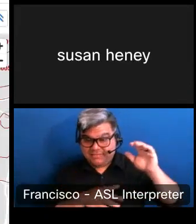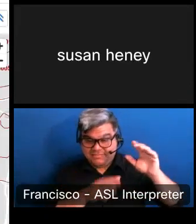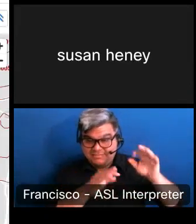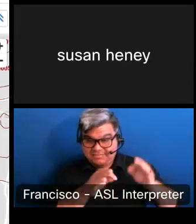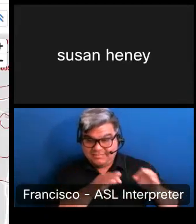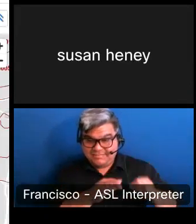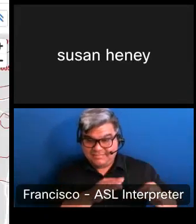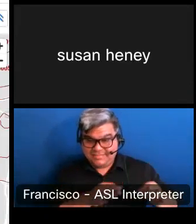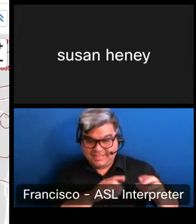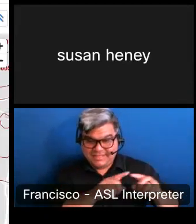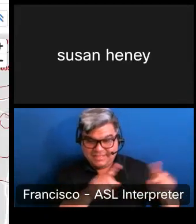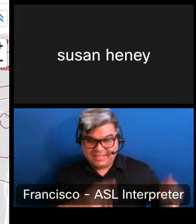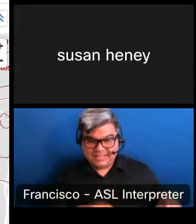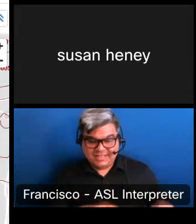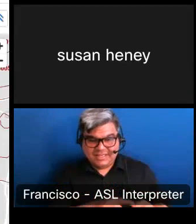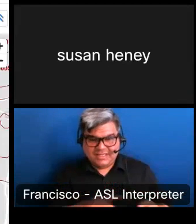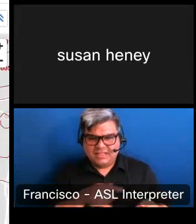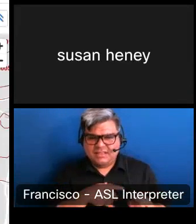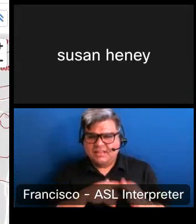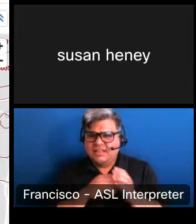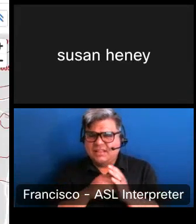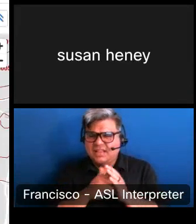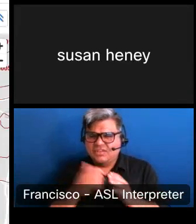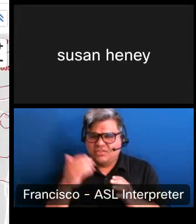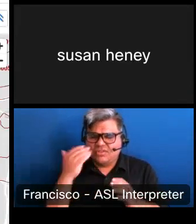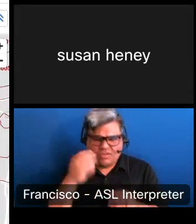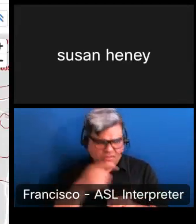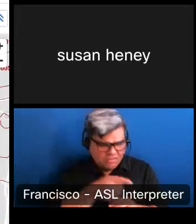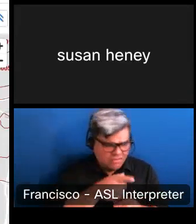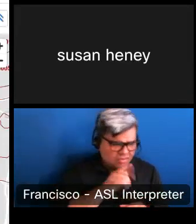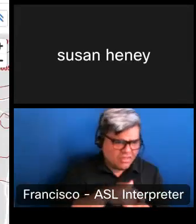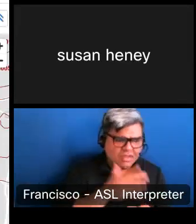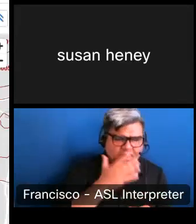how do you know what the legend represents, and how do you change the variable to reflect the